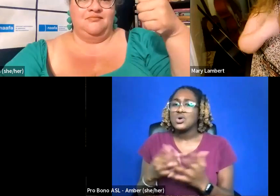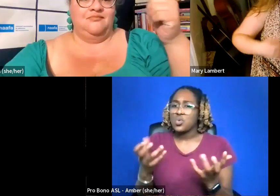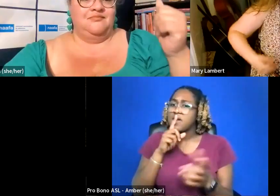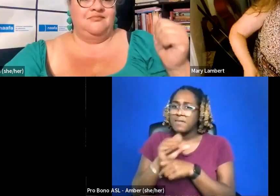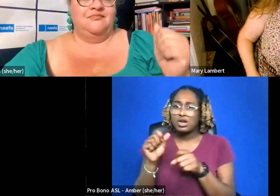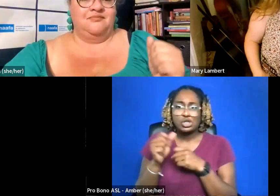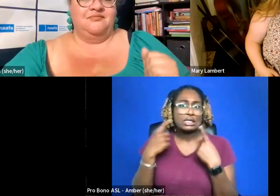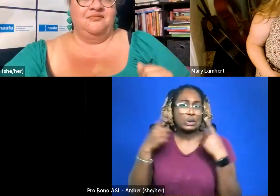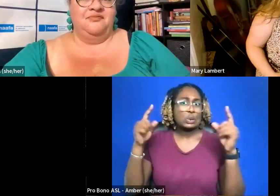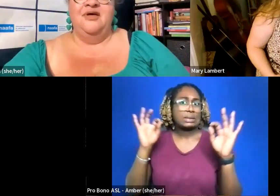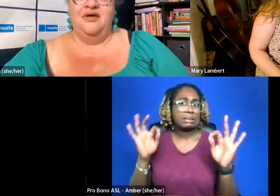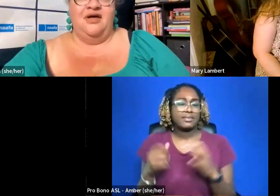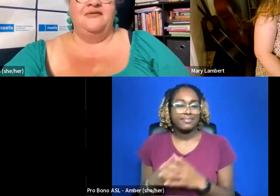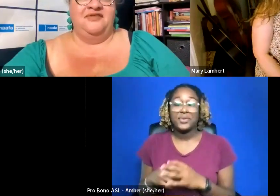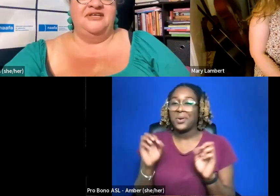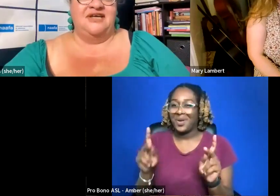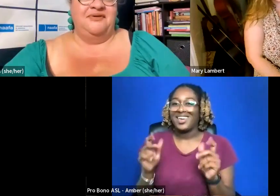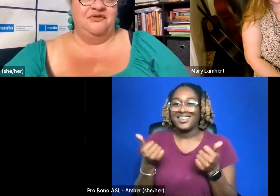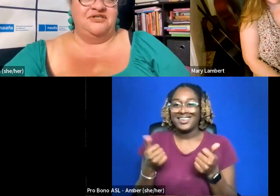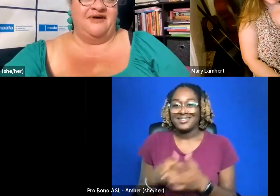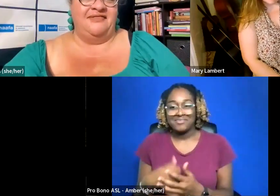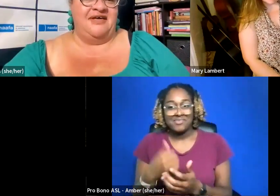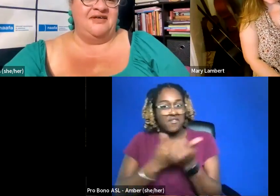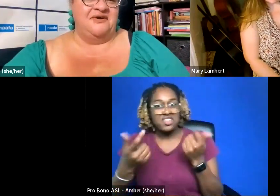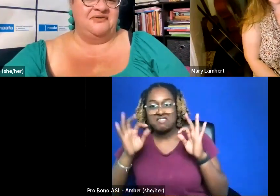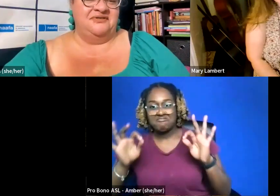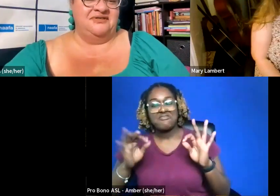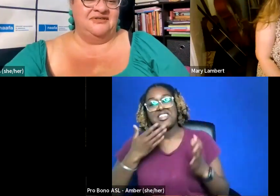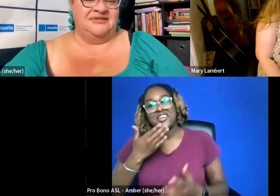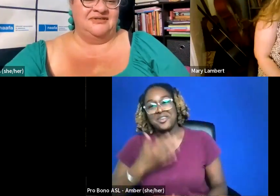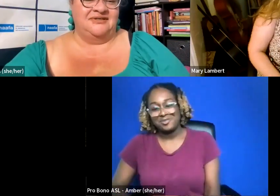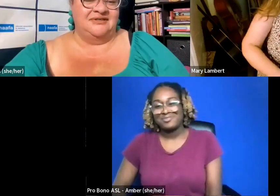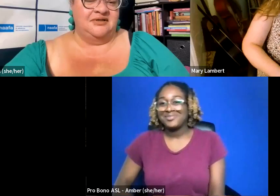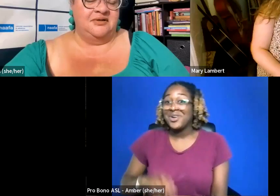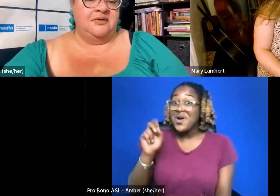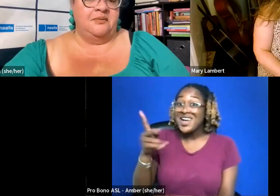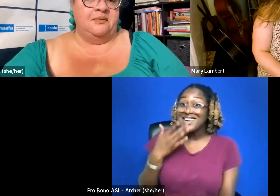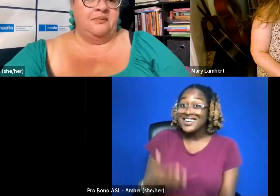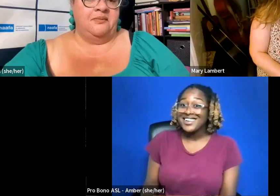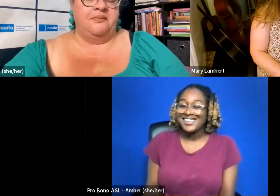Okay? Okay. Everything's coming through just fine. Thank you. Good.